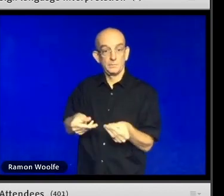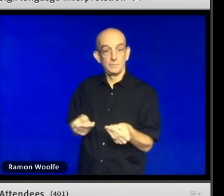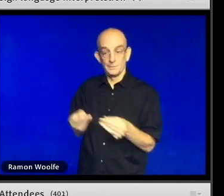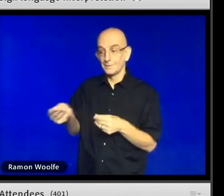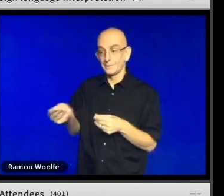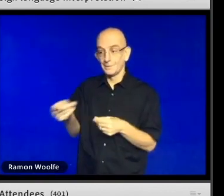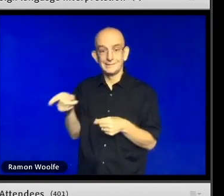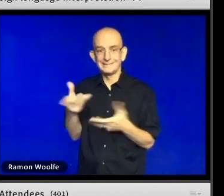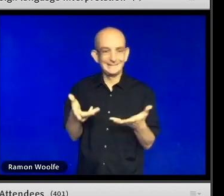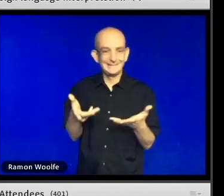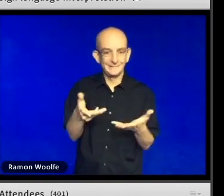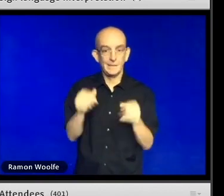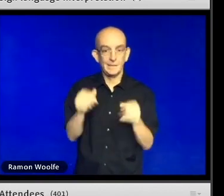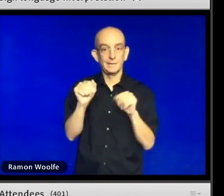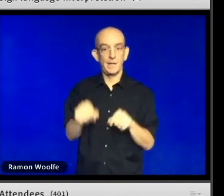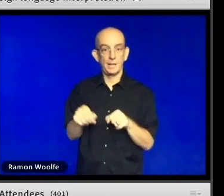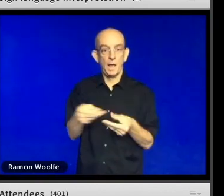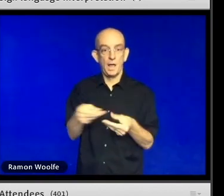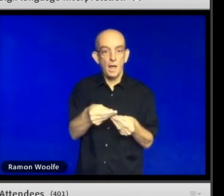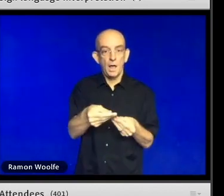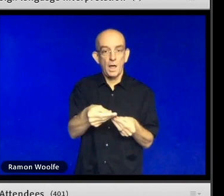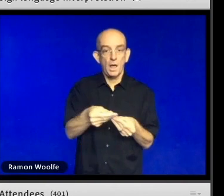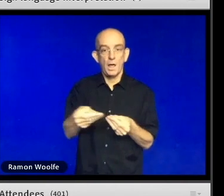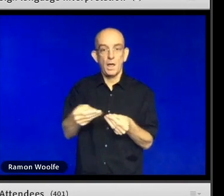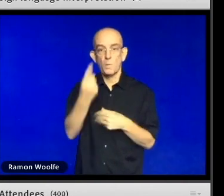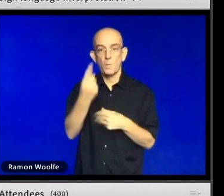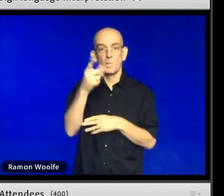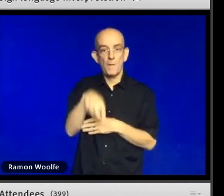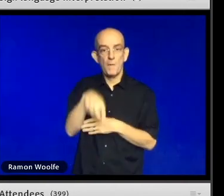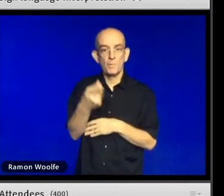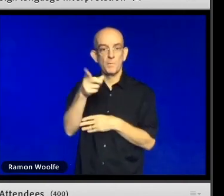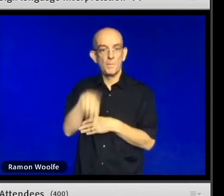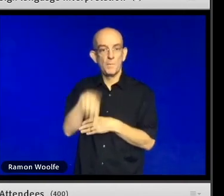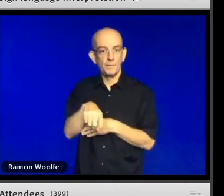that we are trying to work on. >> ANGHARAD LAING: Thank you so much. Yes.